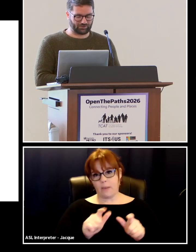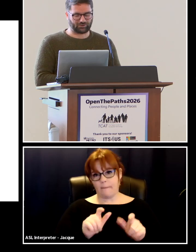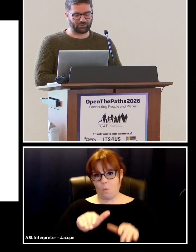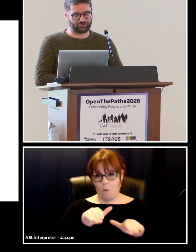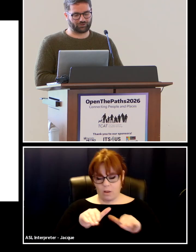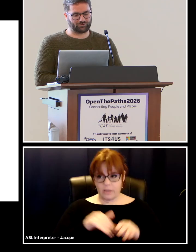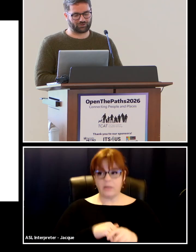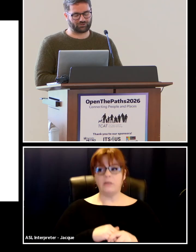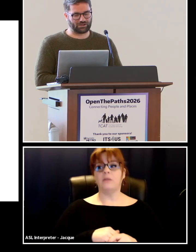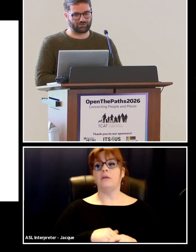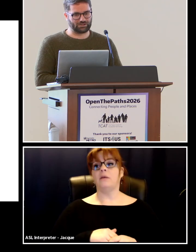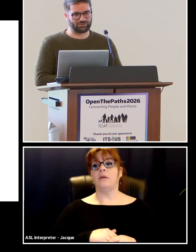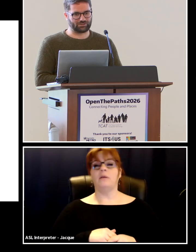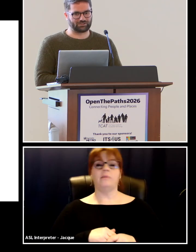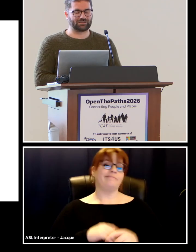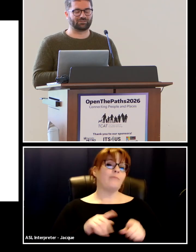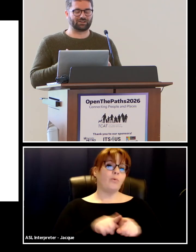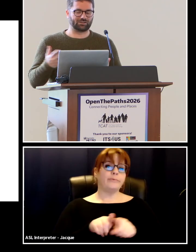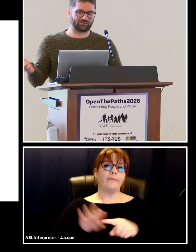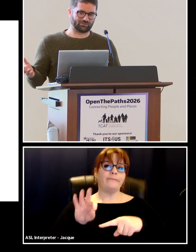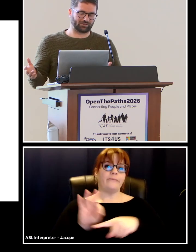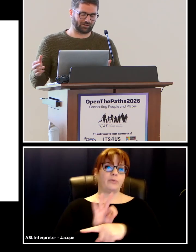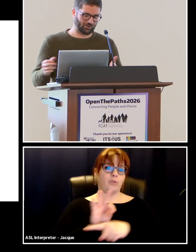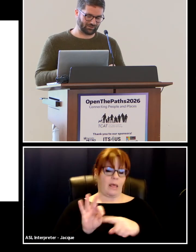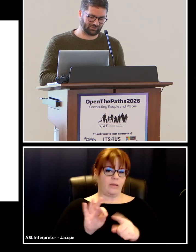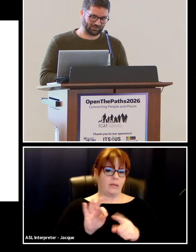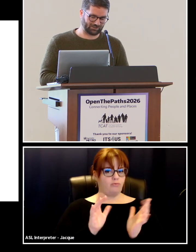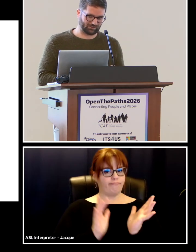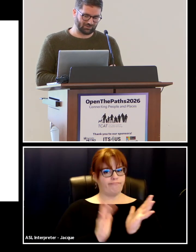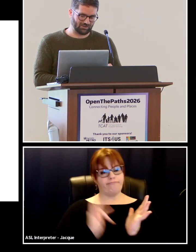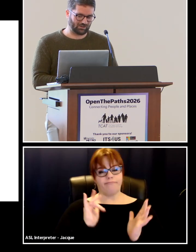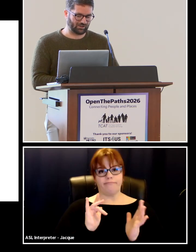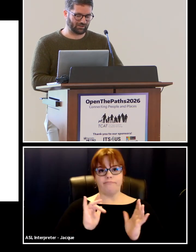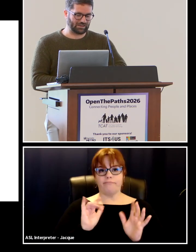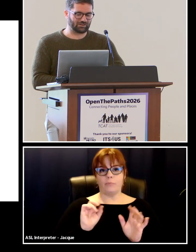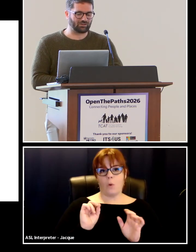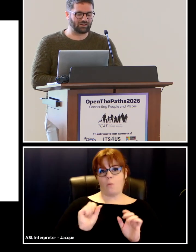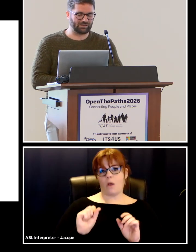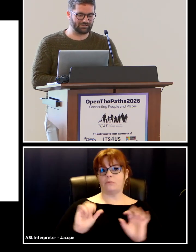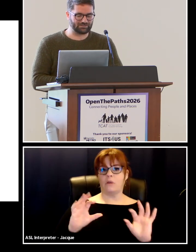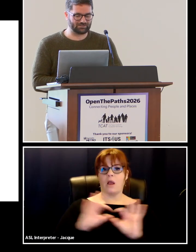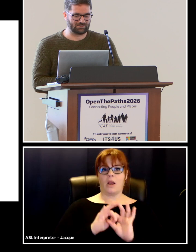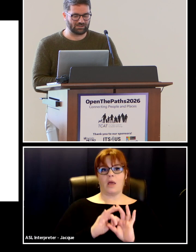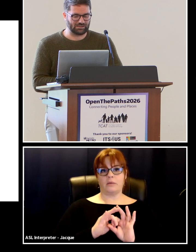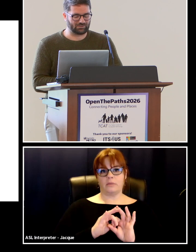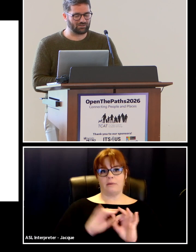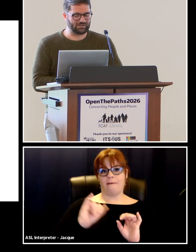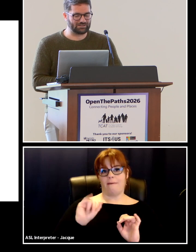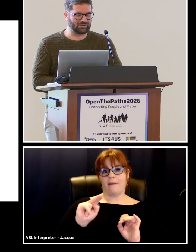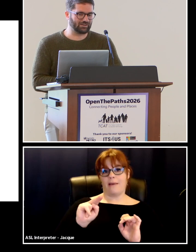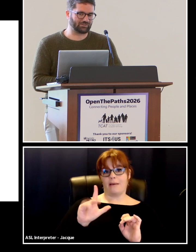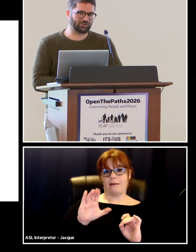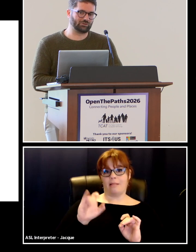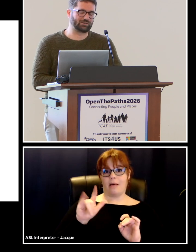uh there's also functionality to take advantage of the OS-CONNECT uh incline incline data. So you